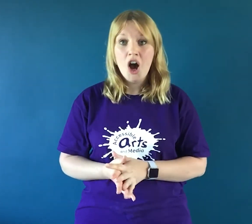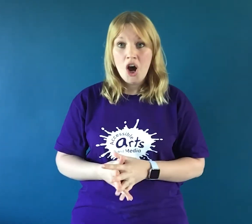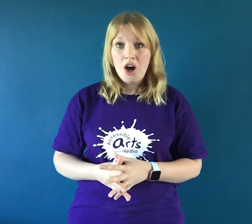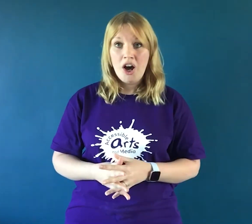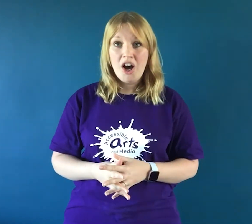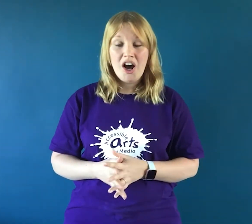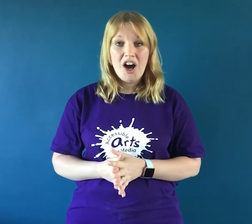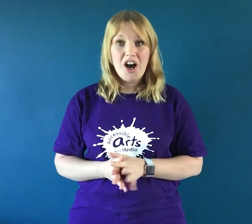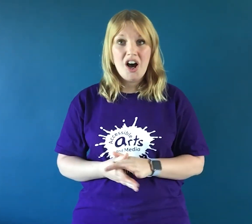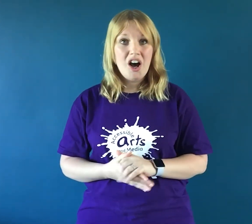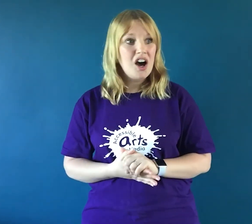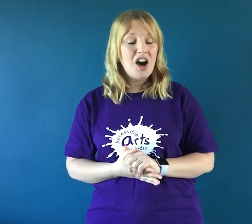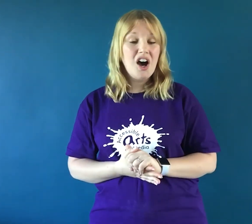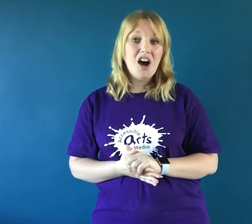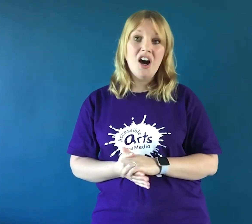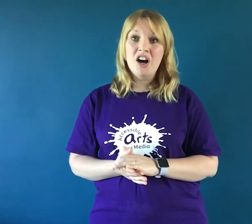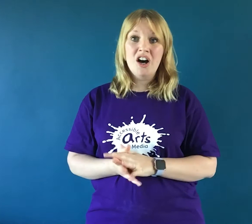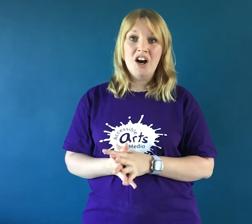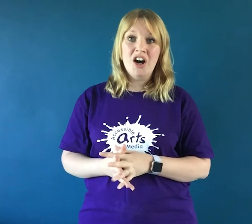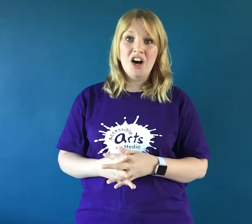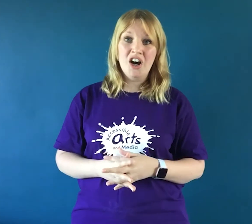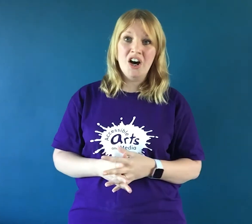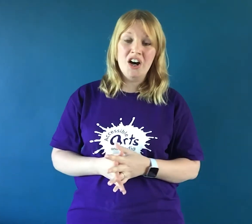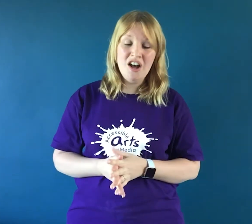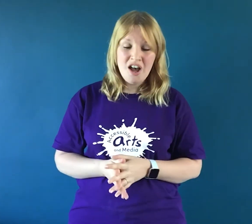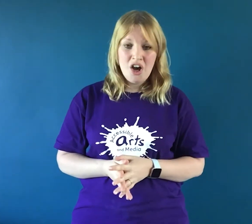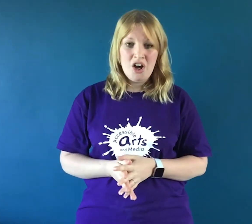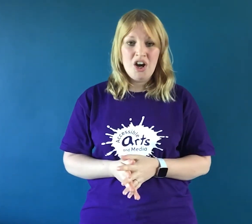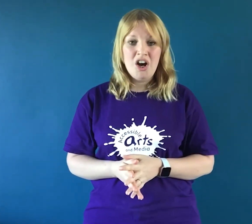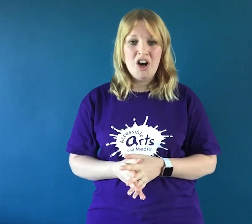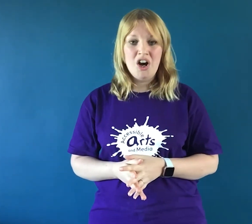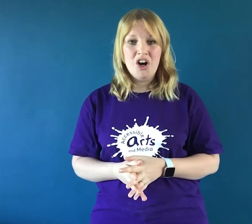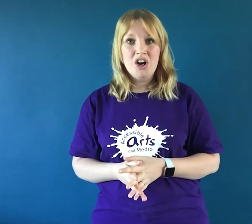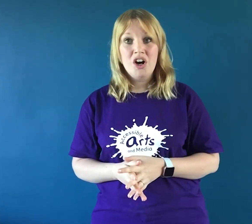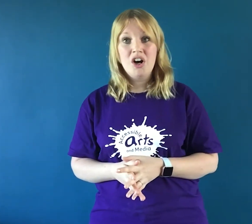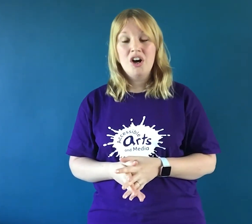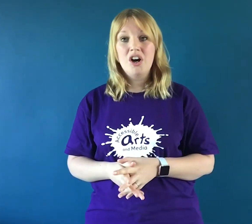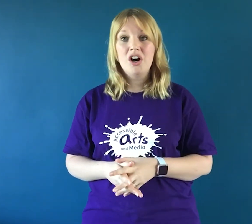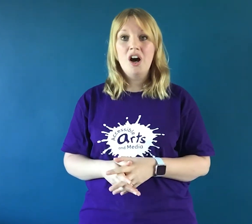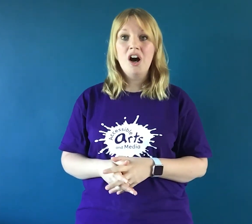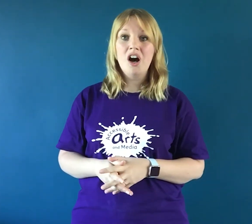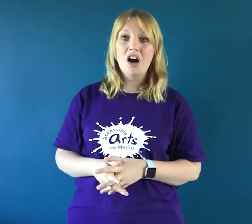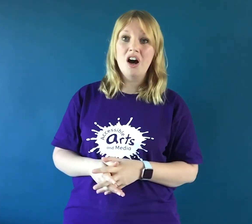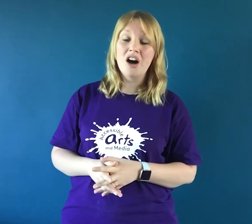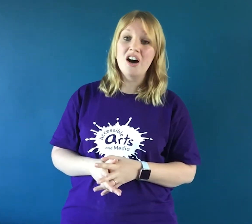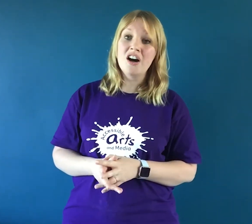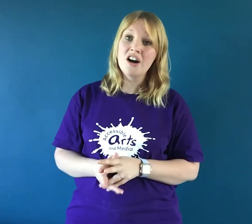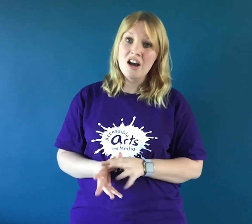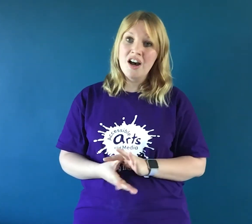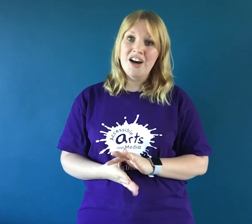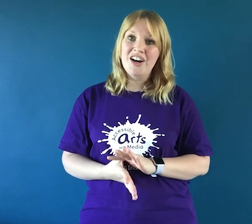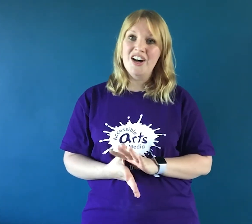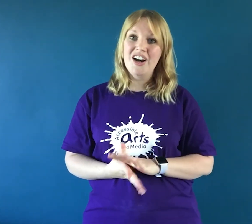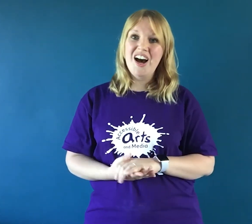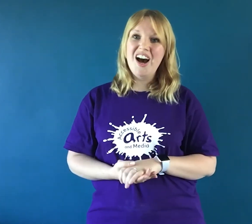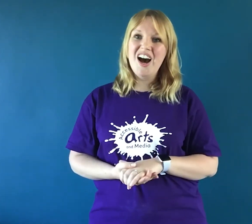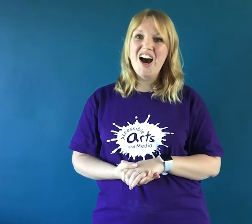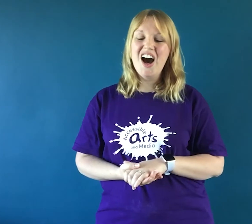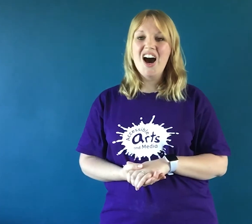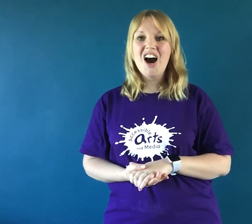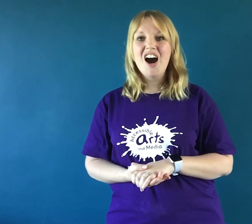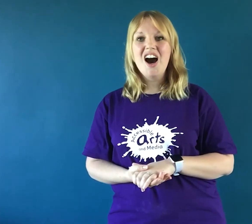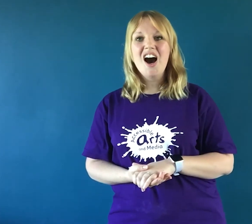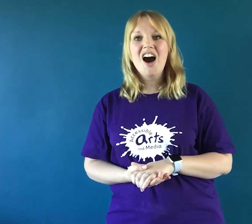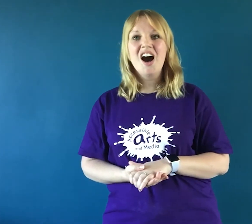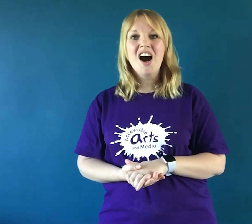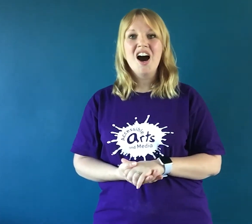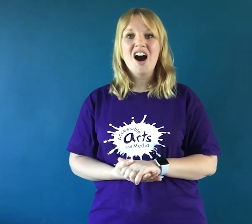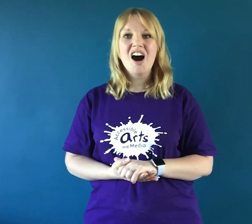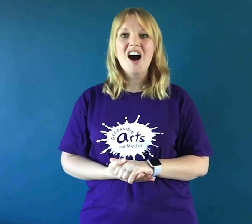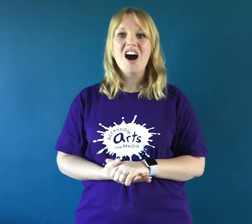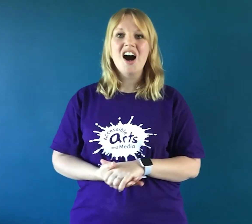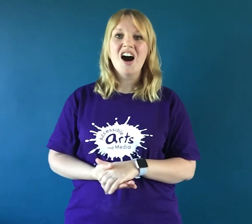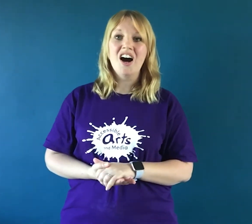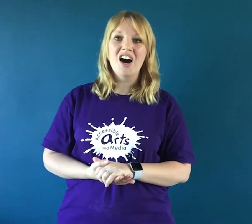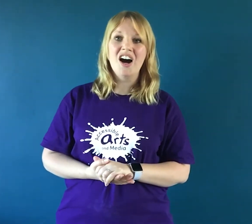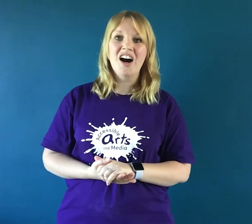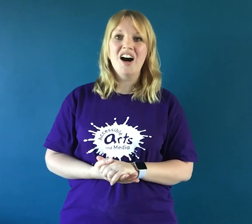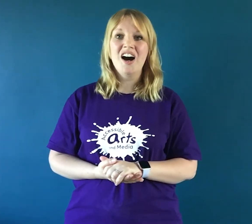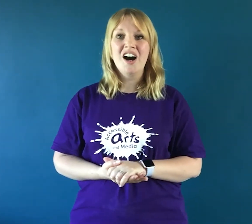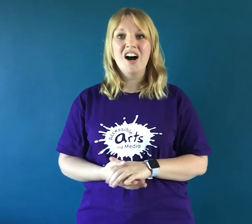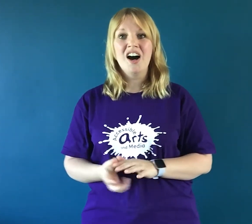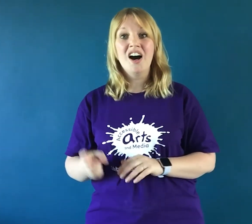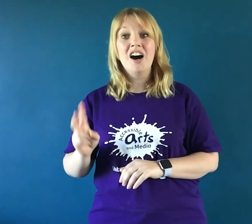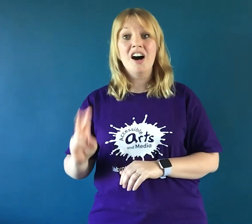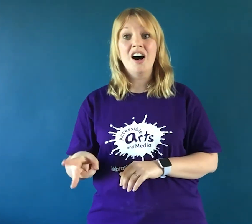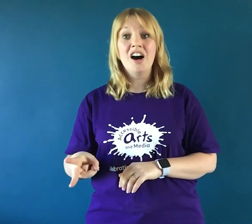Ah ah, ah. Ah, ah, ah. Ah, ah, ah, ah, ah, ah, ah, ah, ah.